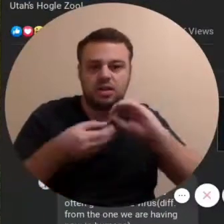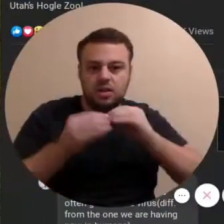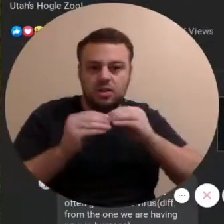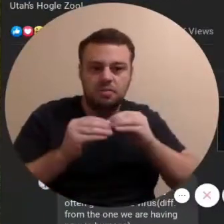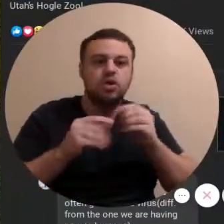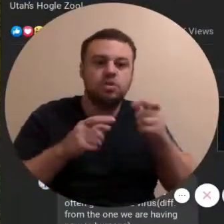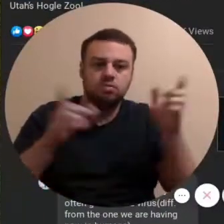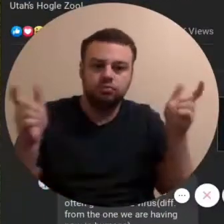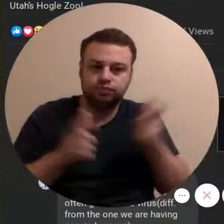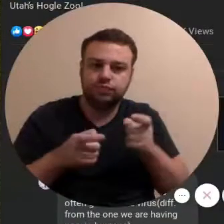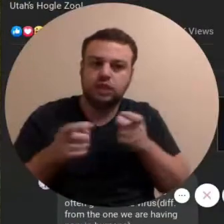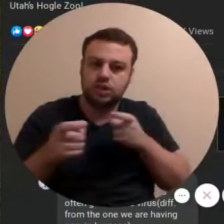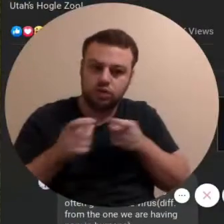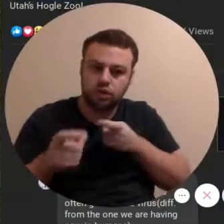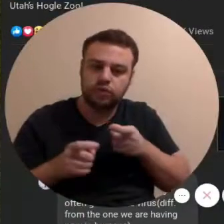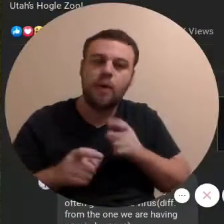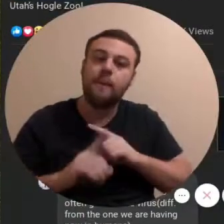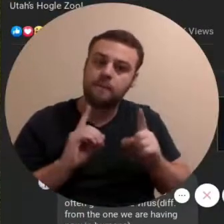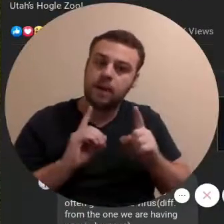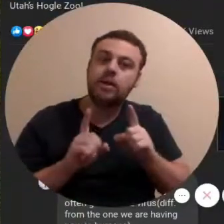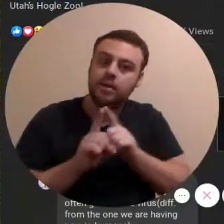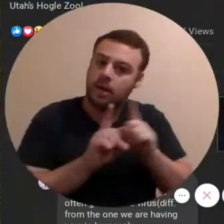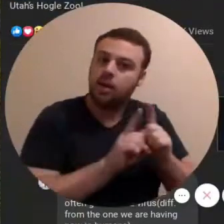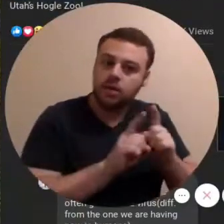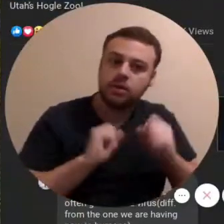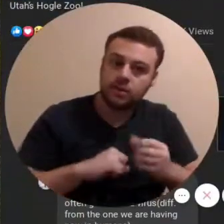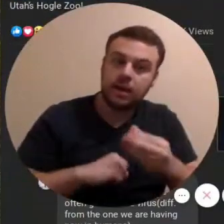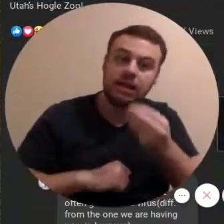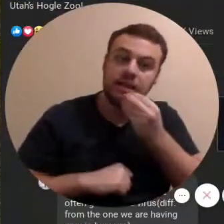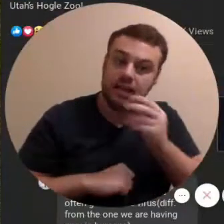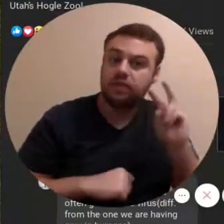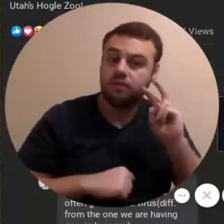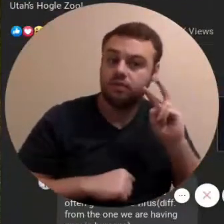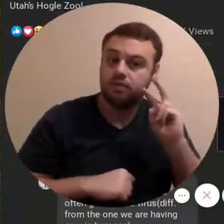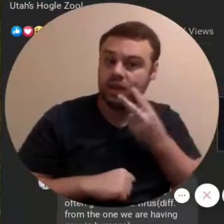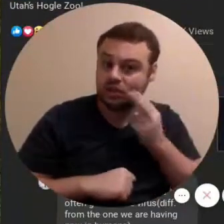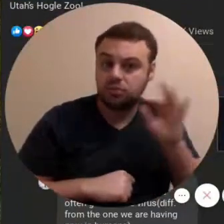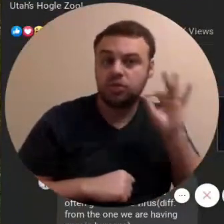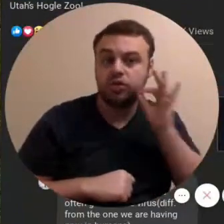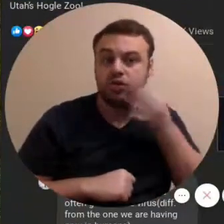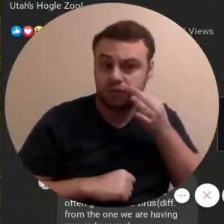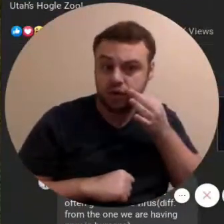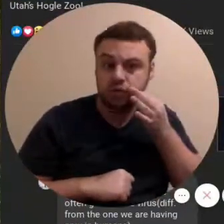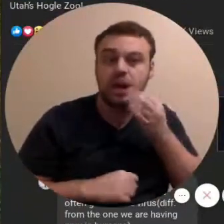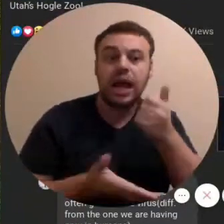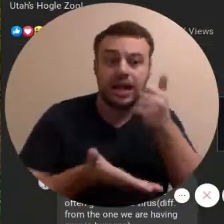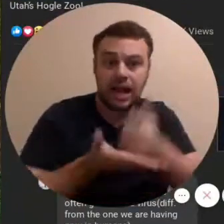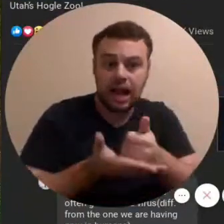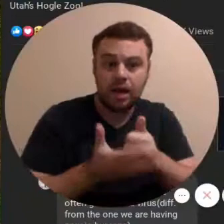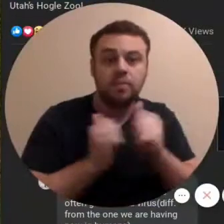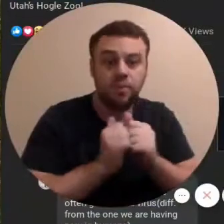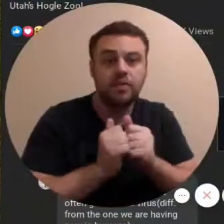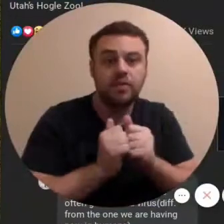help with the regrowth of the forests. Because what they do is- when they eat those fruits and vegetables, they're also eating those seeds.